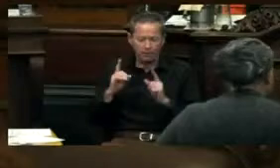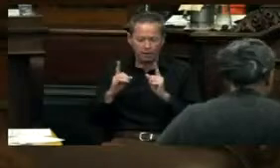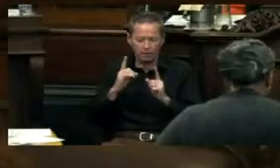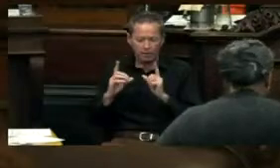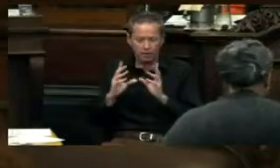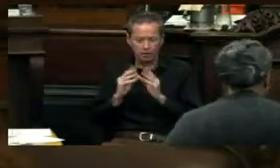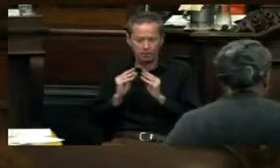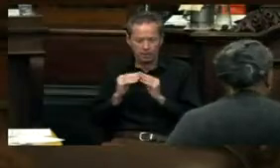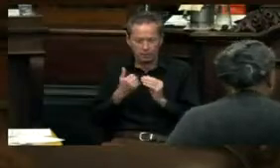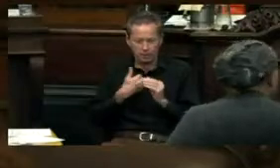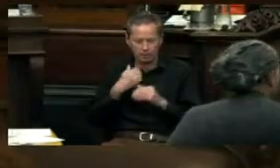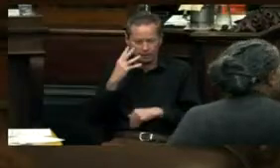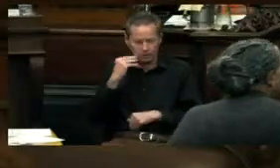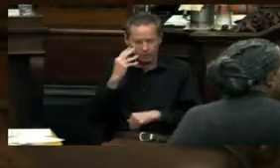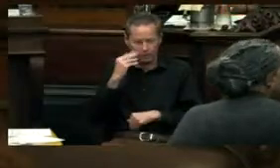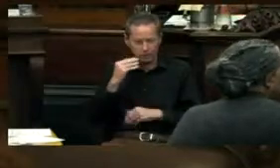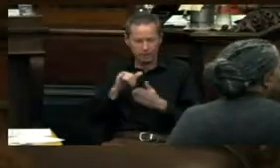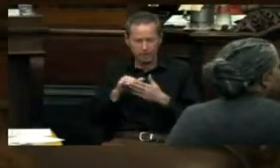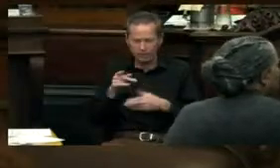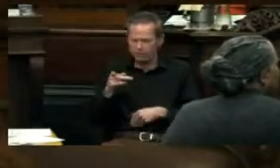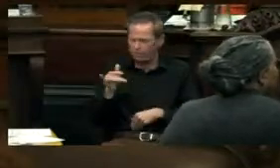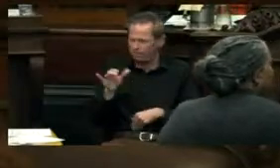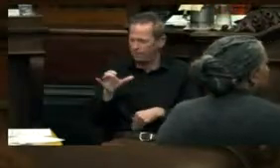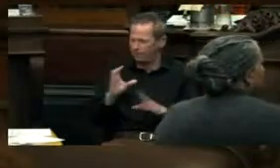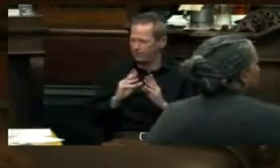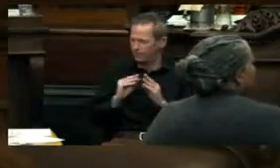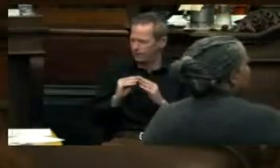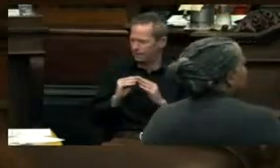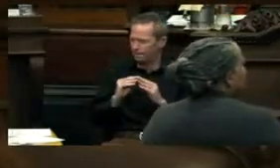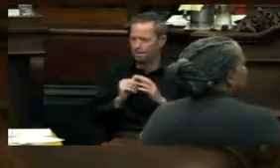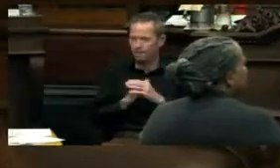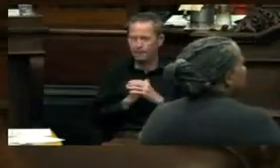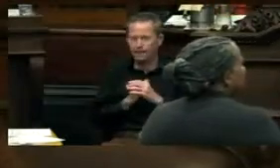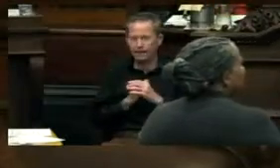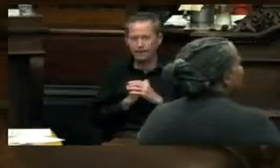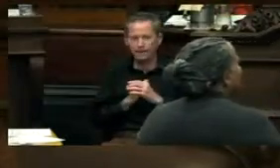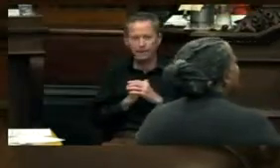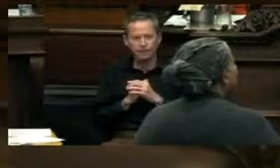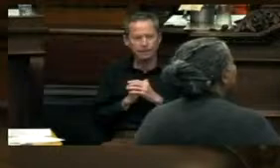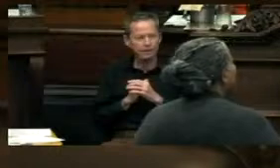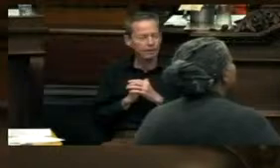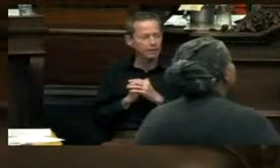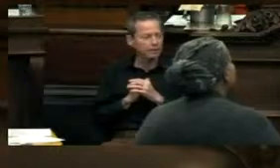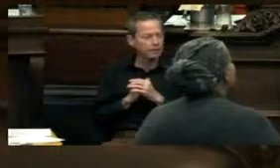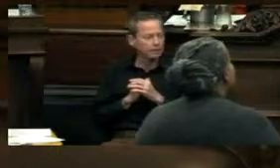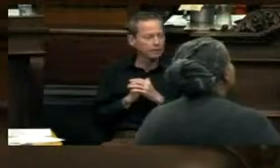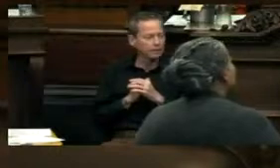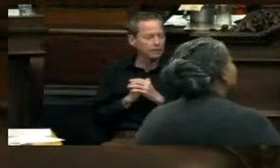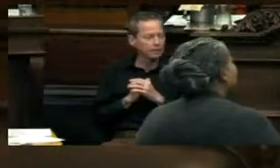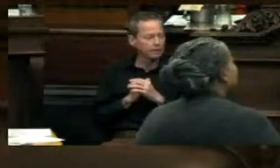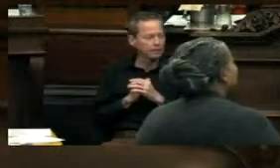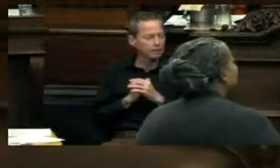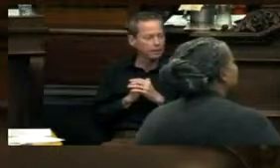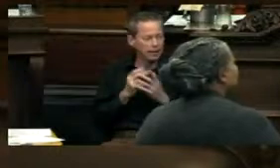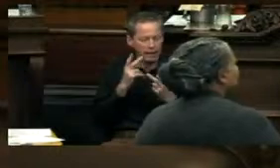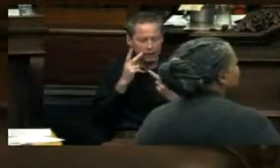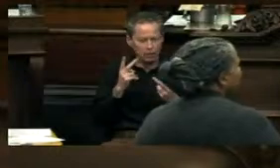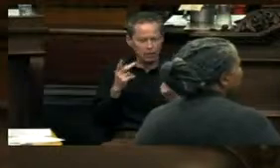moving in. In your lawsuit, I'm reminded of a conversation in the meeting I was in that was a